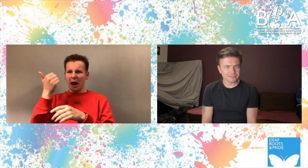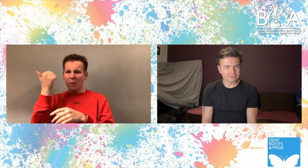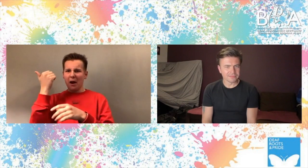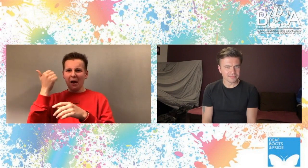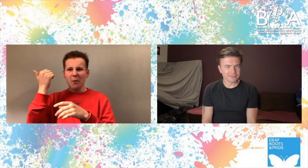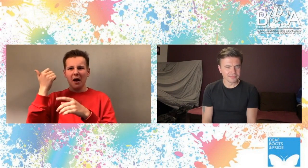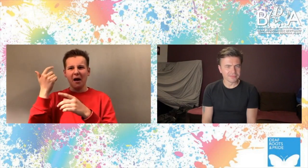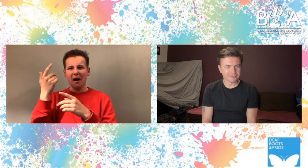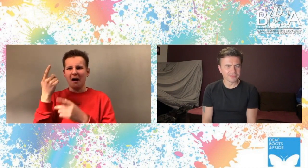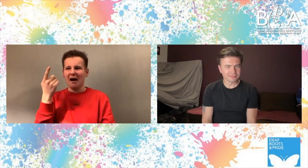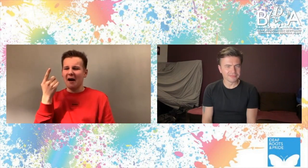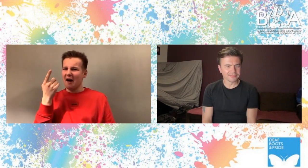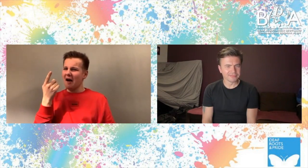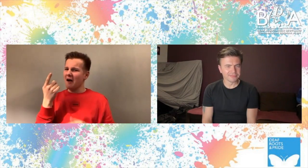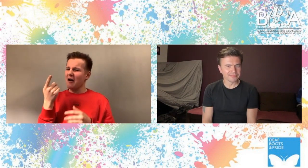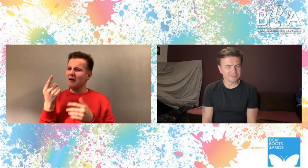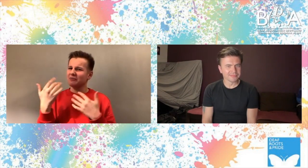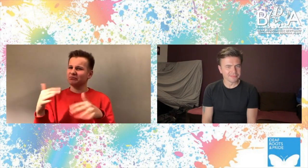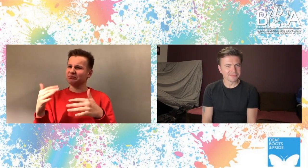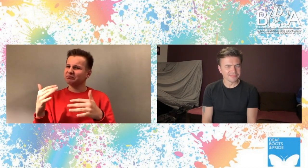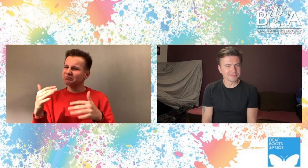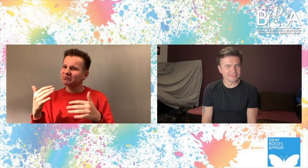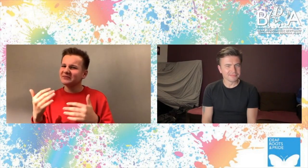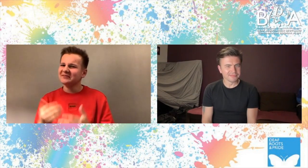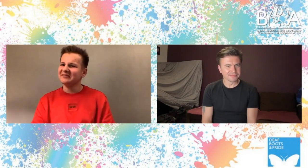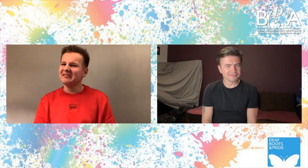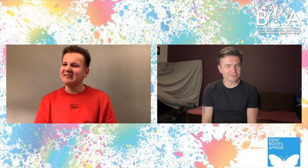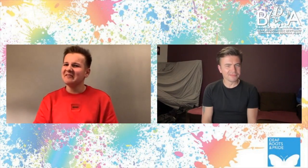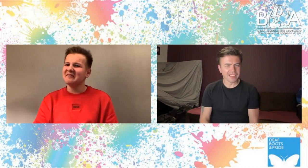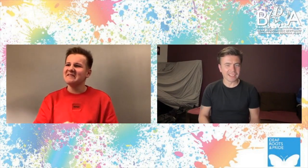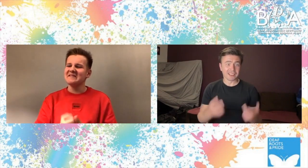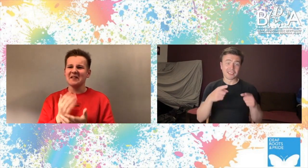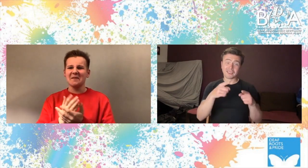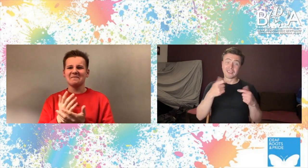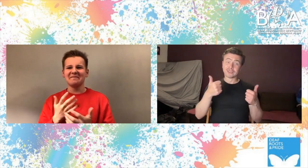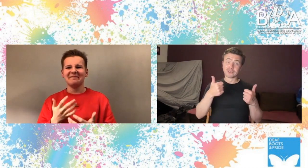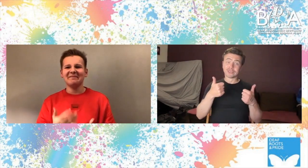for example car I was just full of wonder. I found it so amazing, so it is something I am interested in.